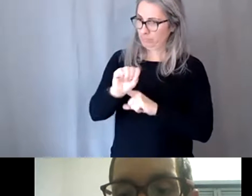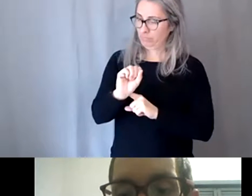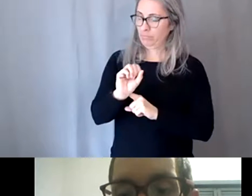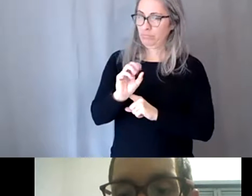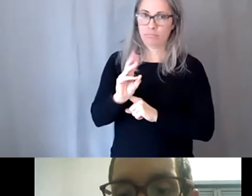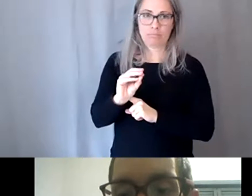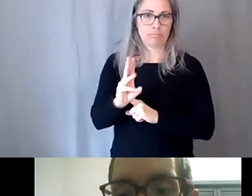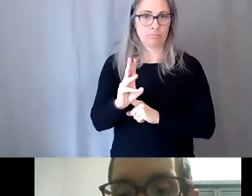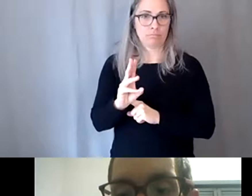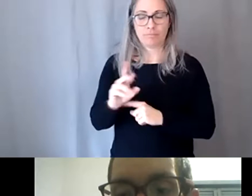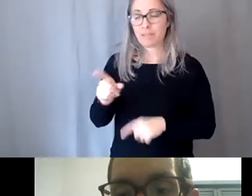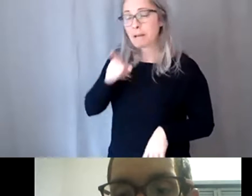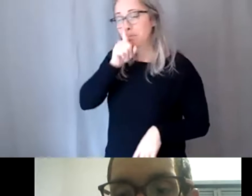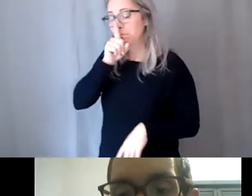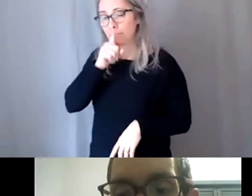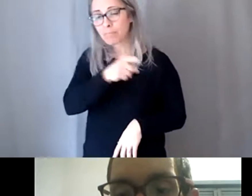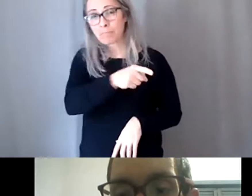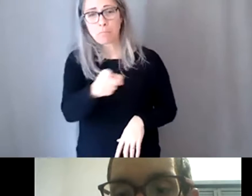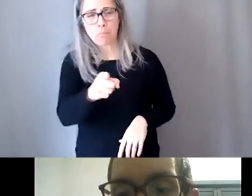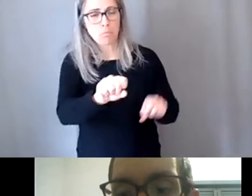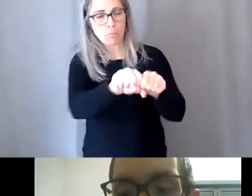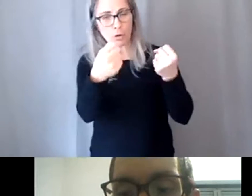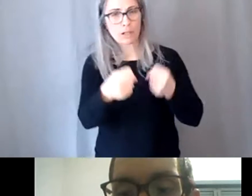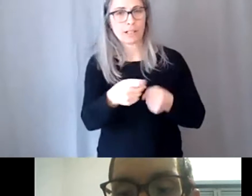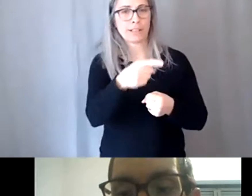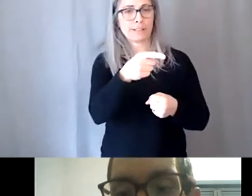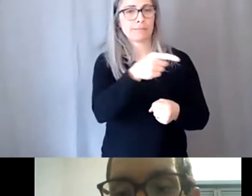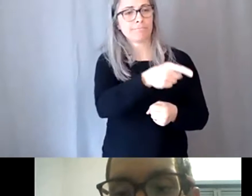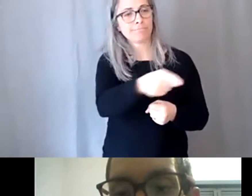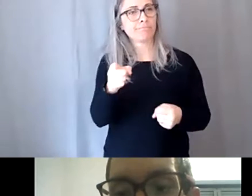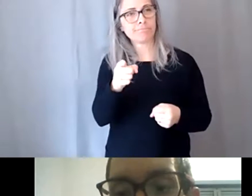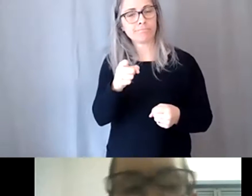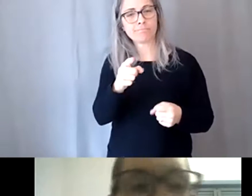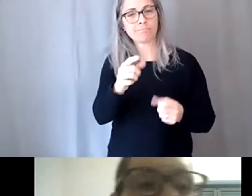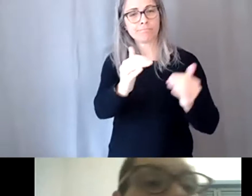people are broken and deficient but it's very subtly written into